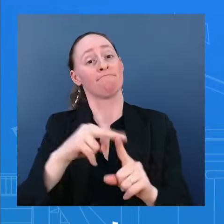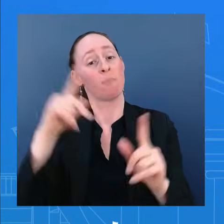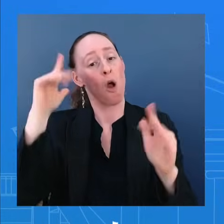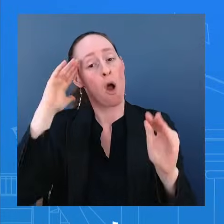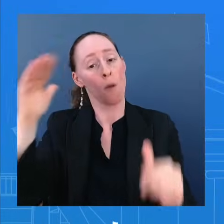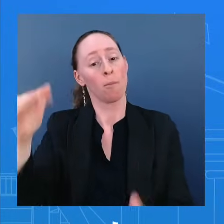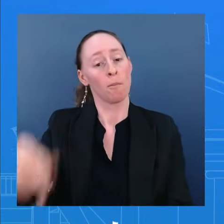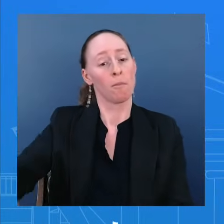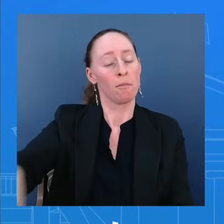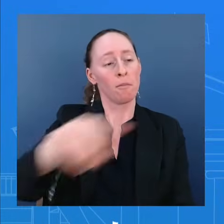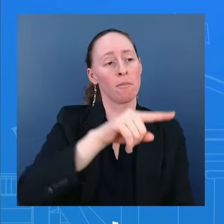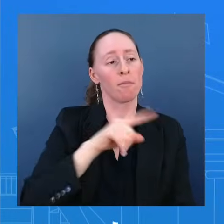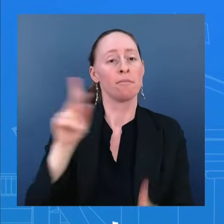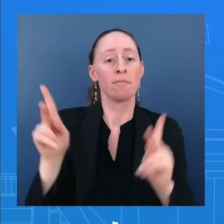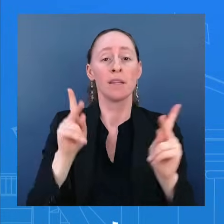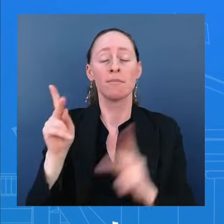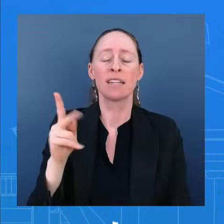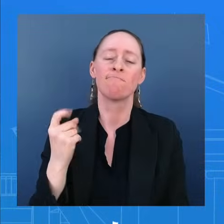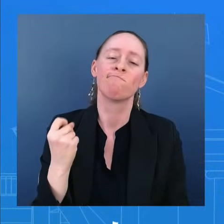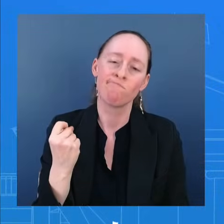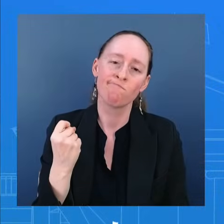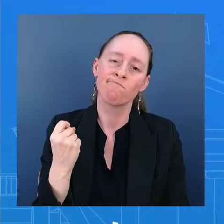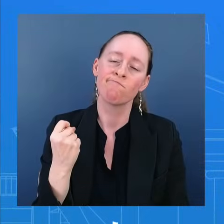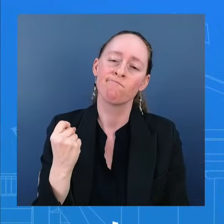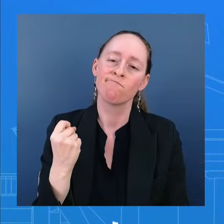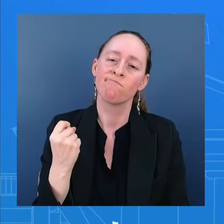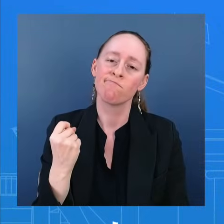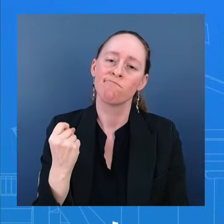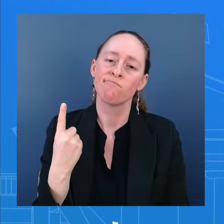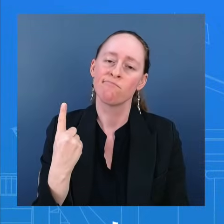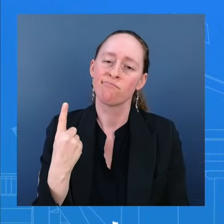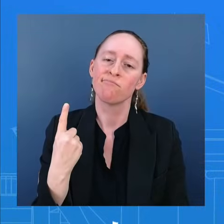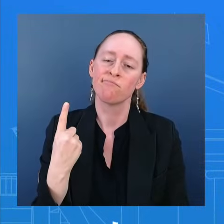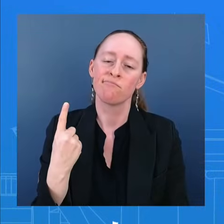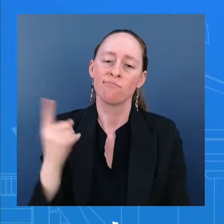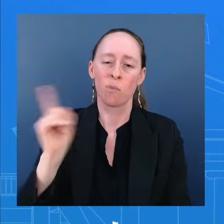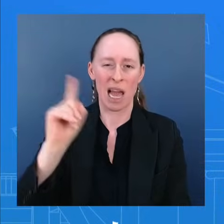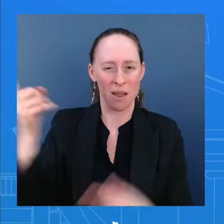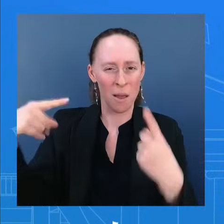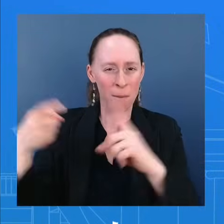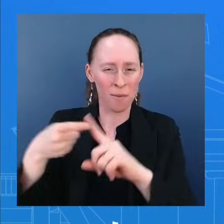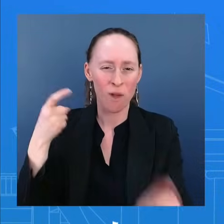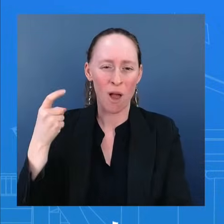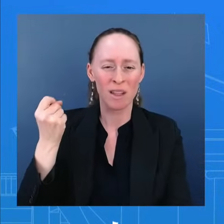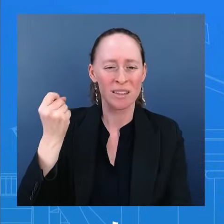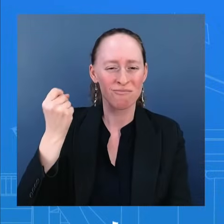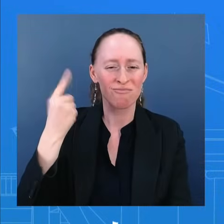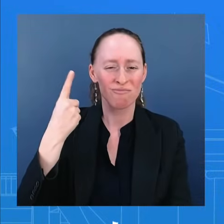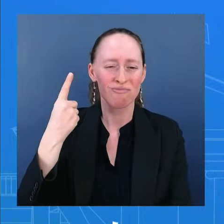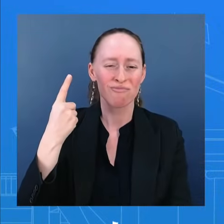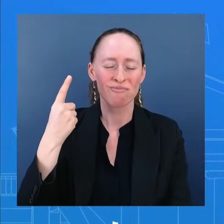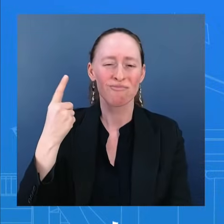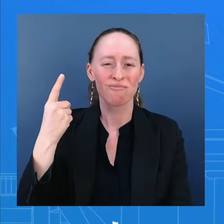Again, going to that last part of his statement -- and I feel that I should continue to reiterate that the American f- --